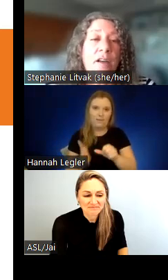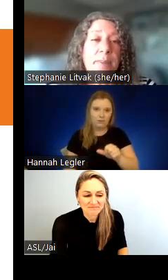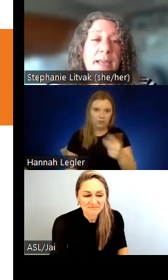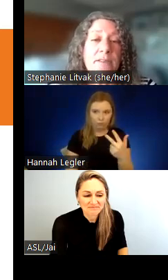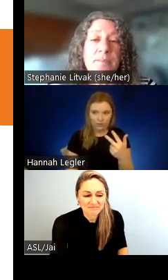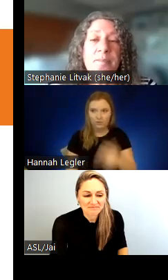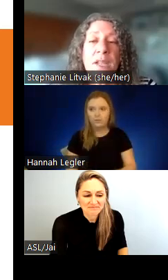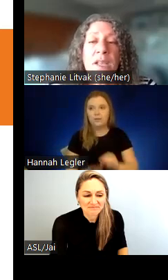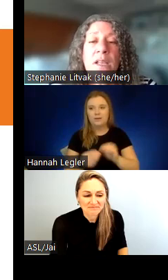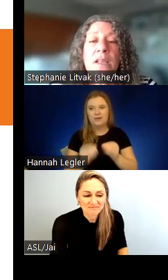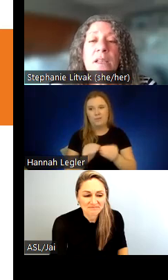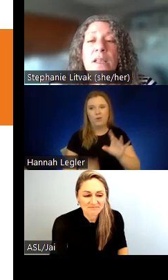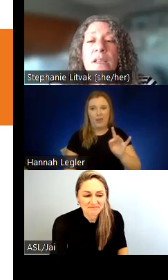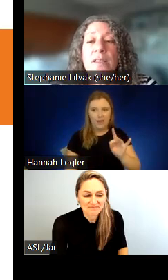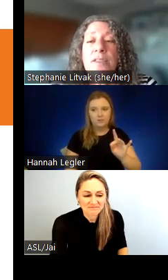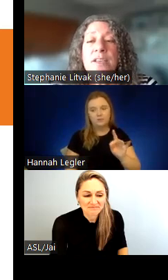RFPs.